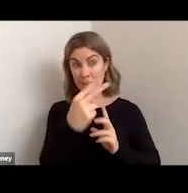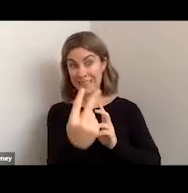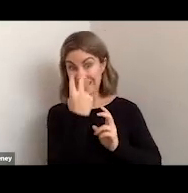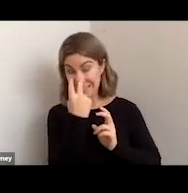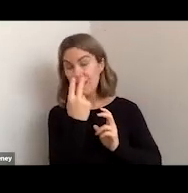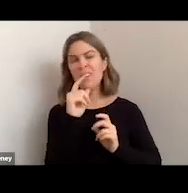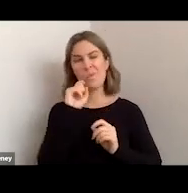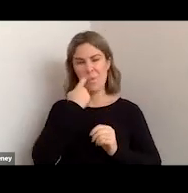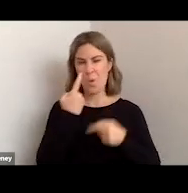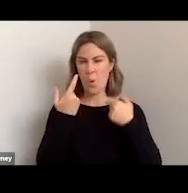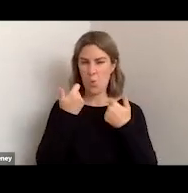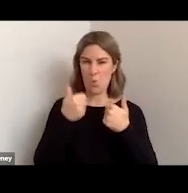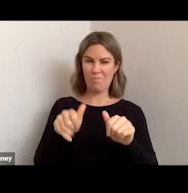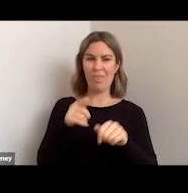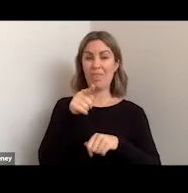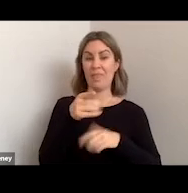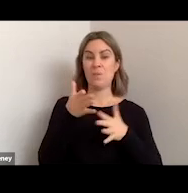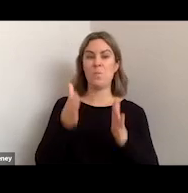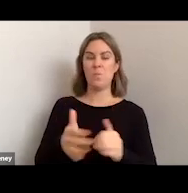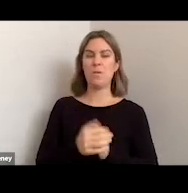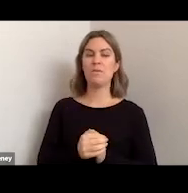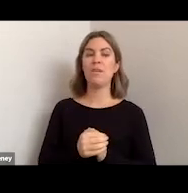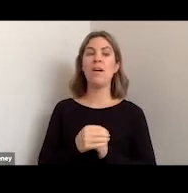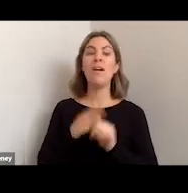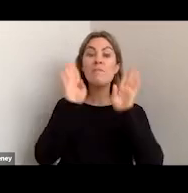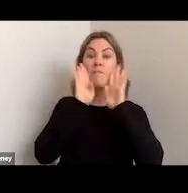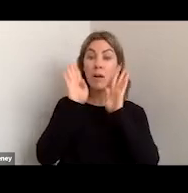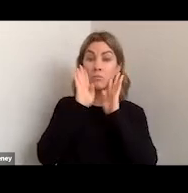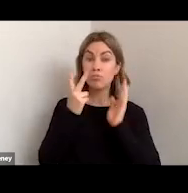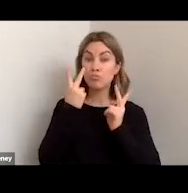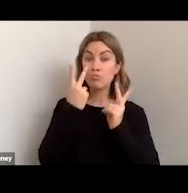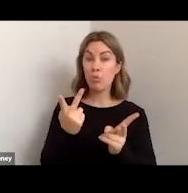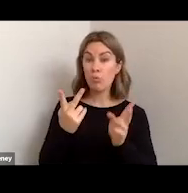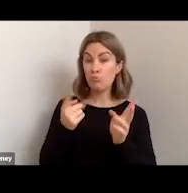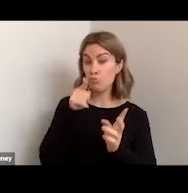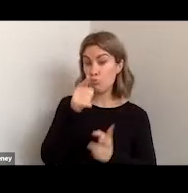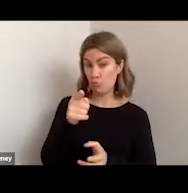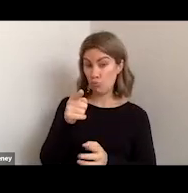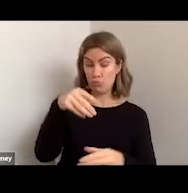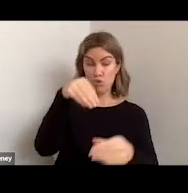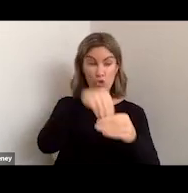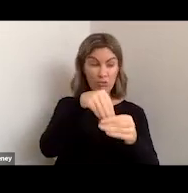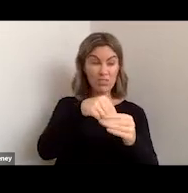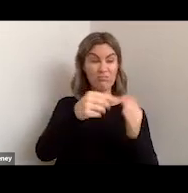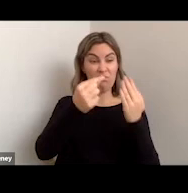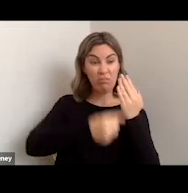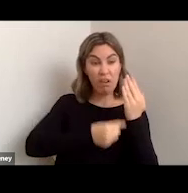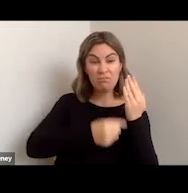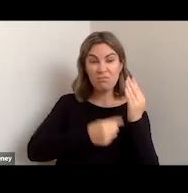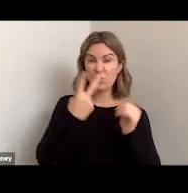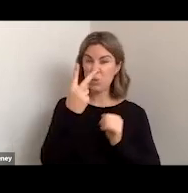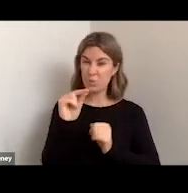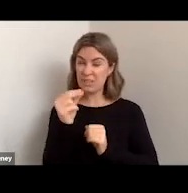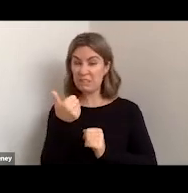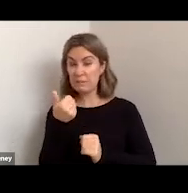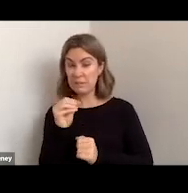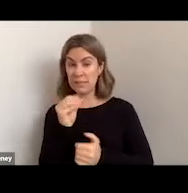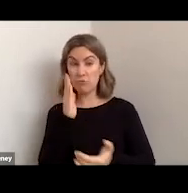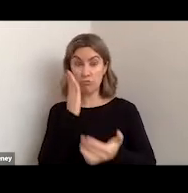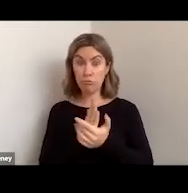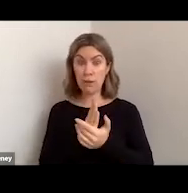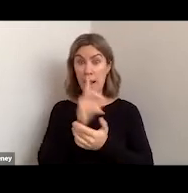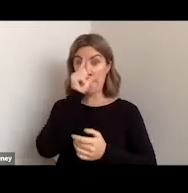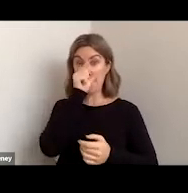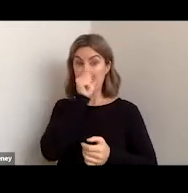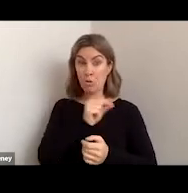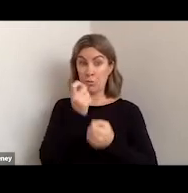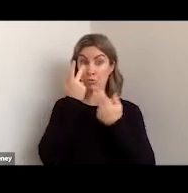60 articles, pieces of content out of around 1,500 updates based off